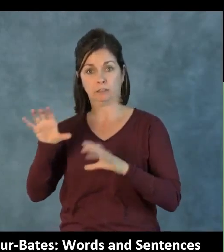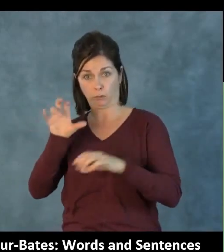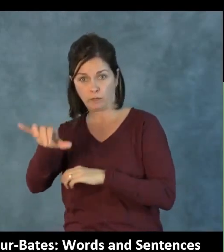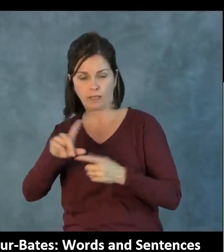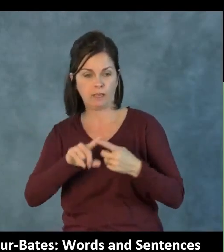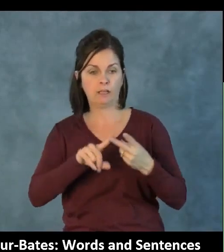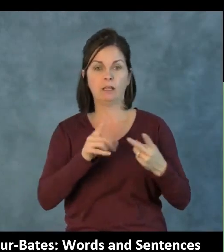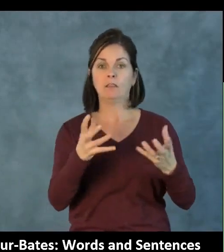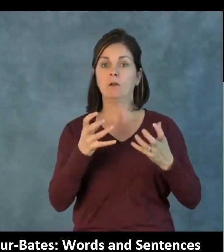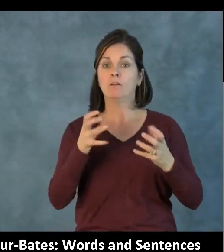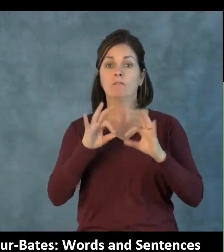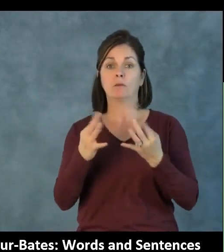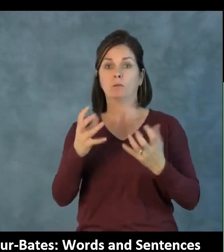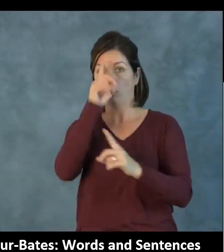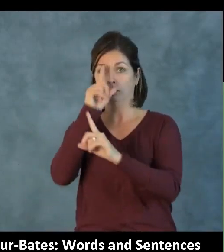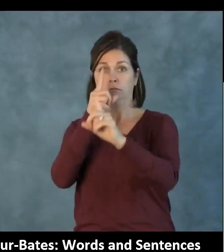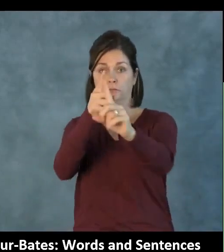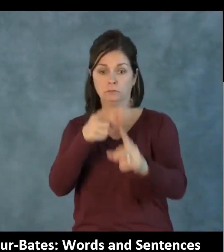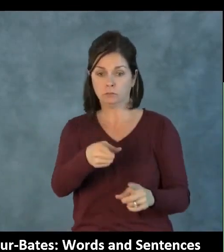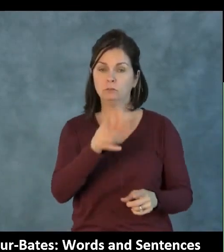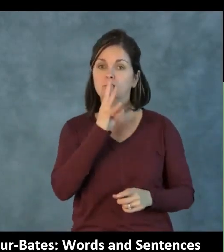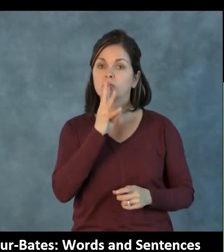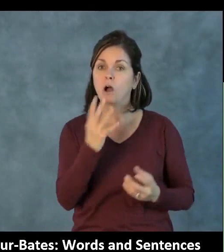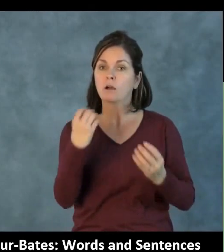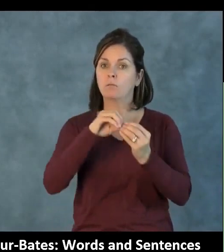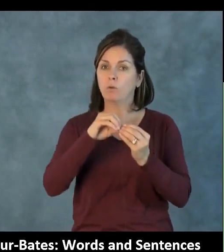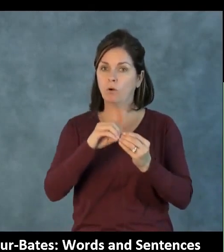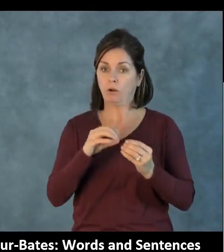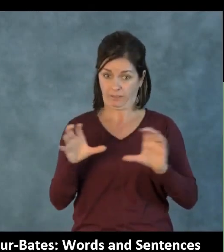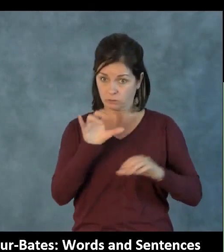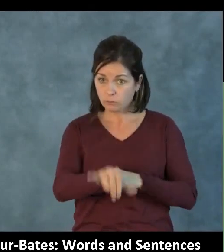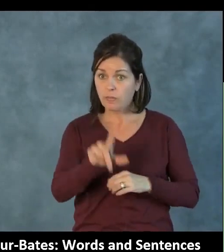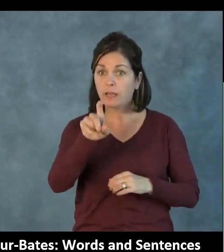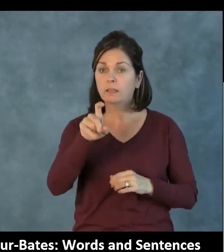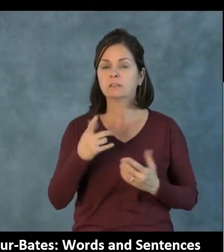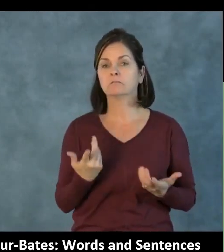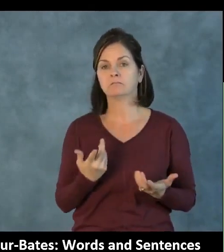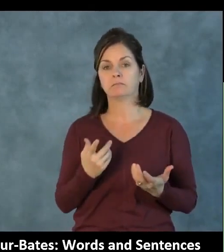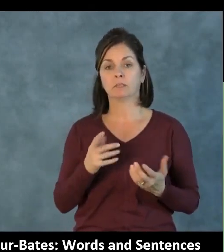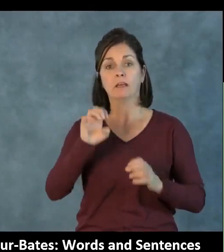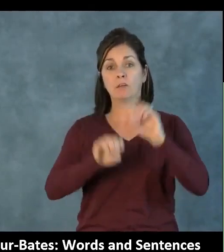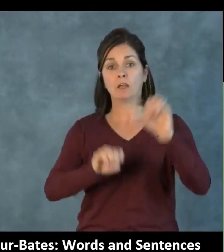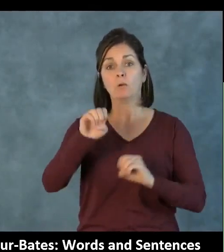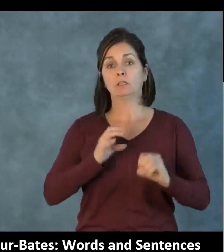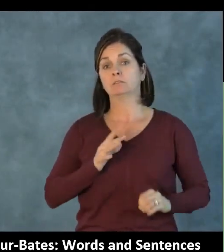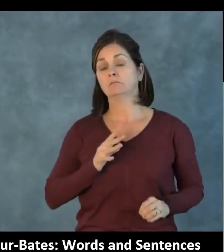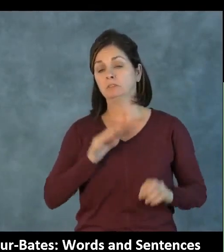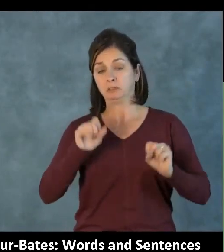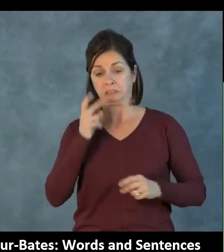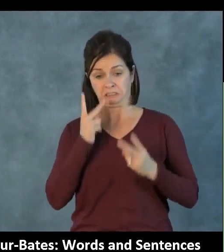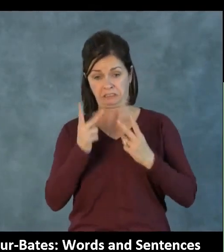Are they transitioning to more spoken language, if that's the goal? And you can also get a feeling for the language